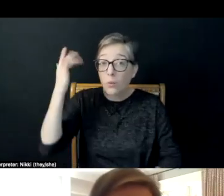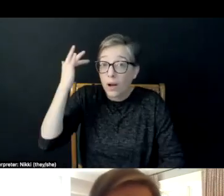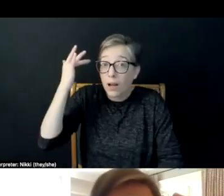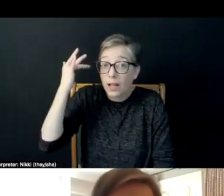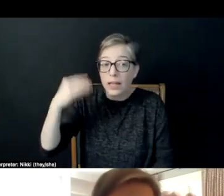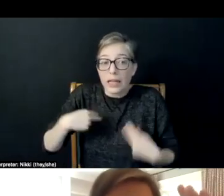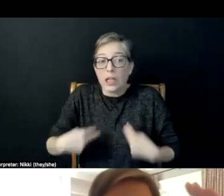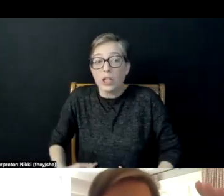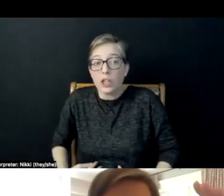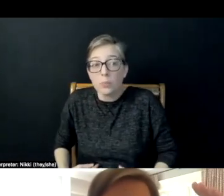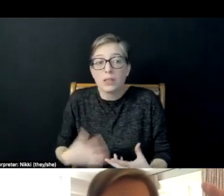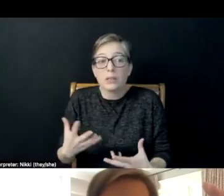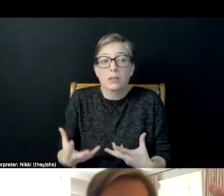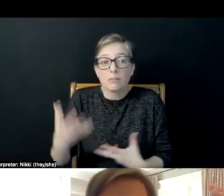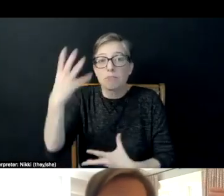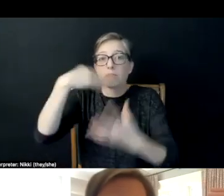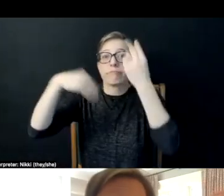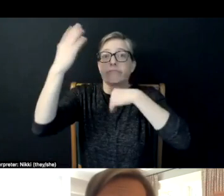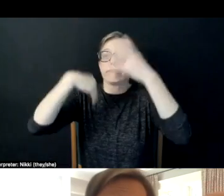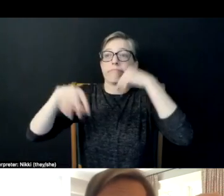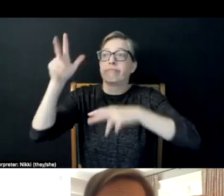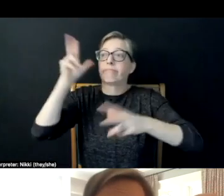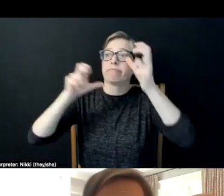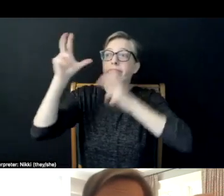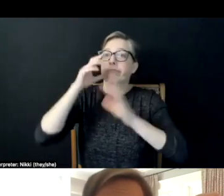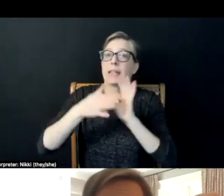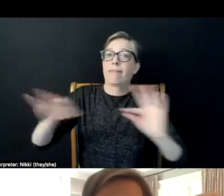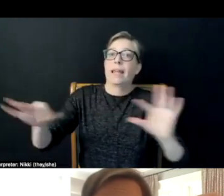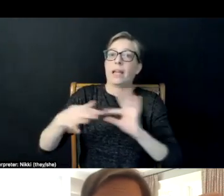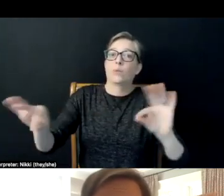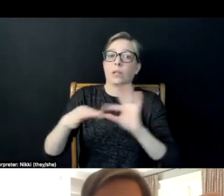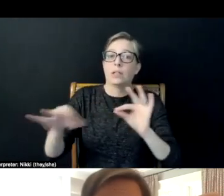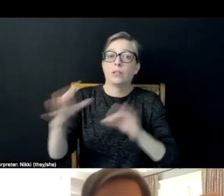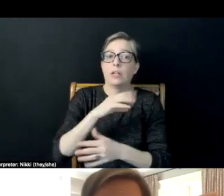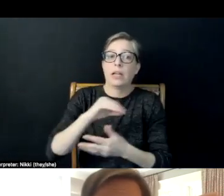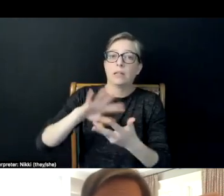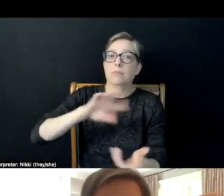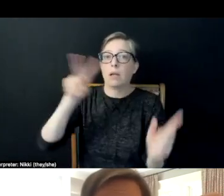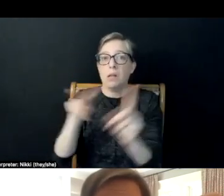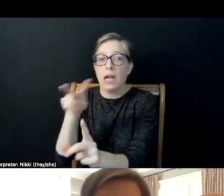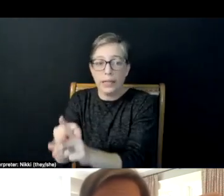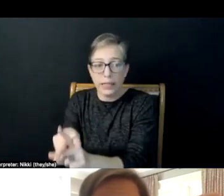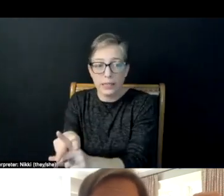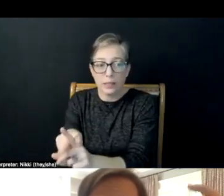and this is called relational frame theory, we have an innate ability to form associations between concepts and